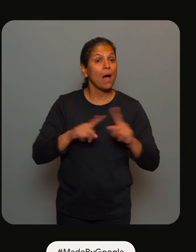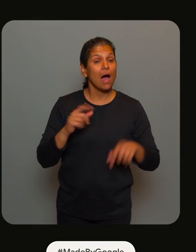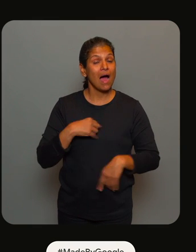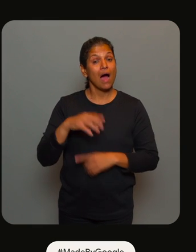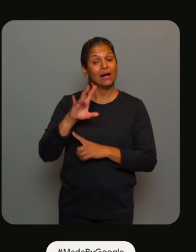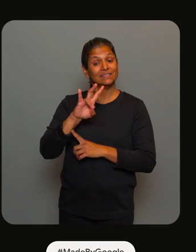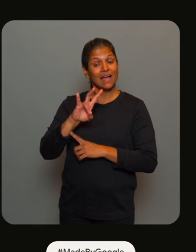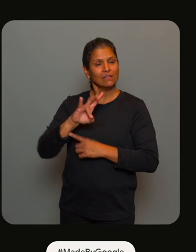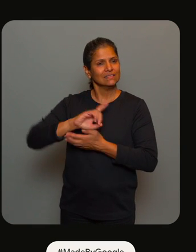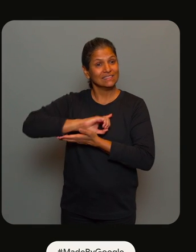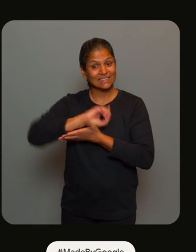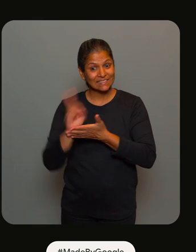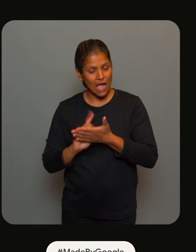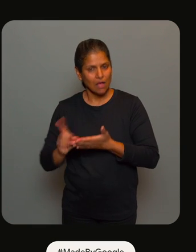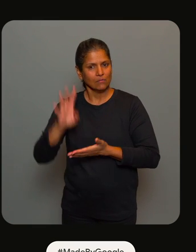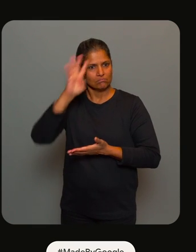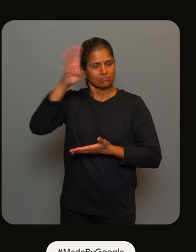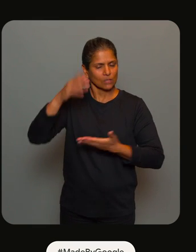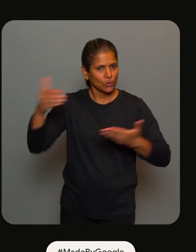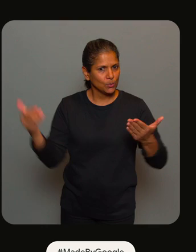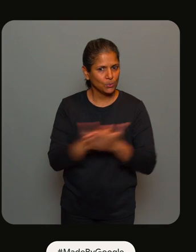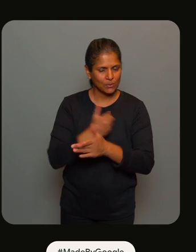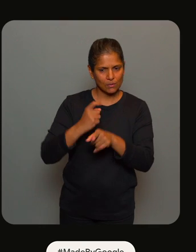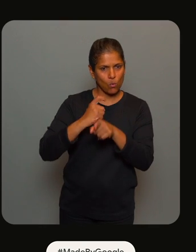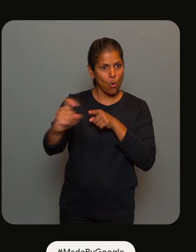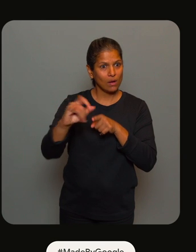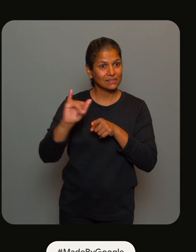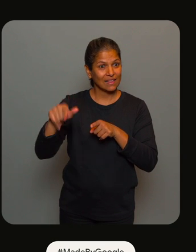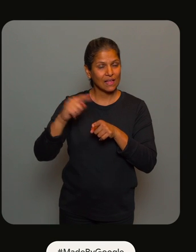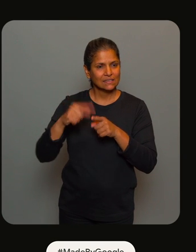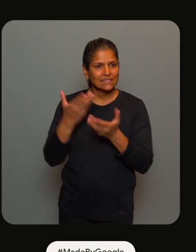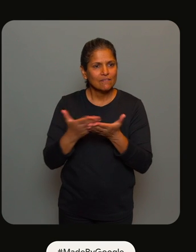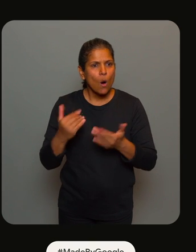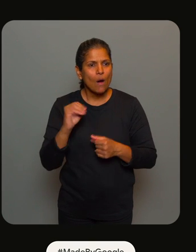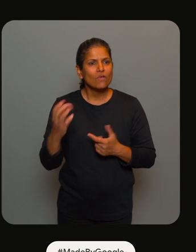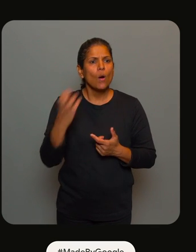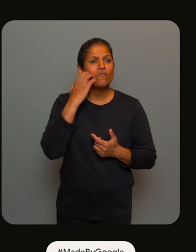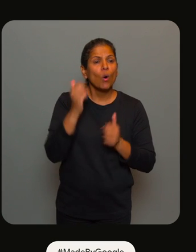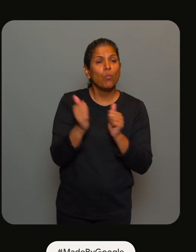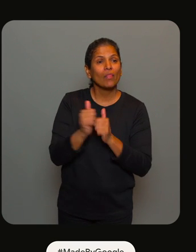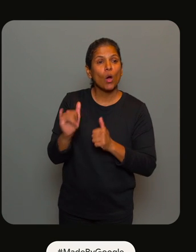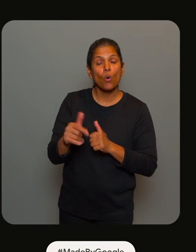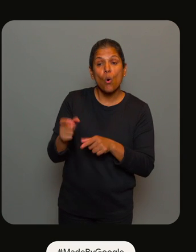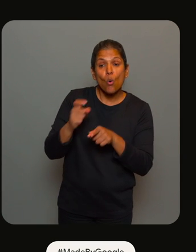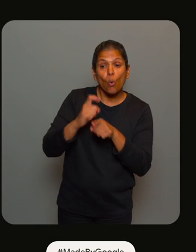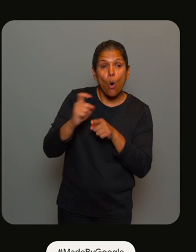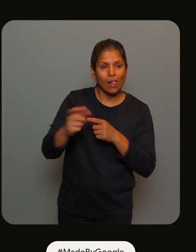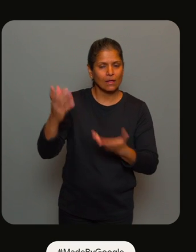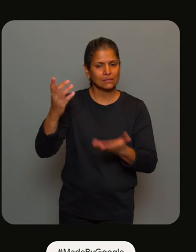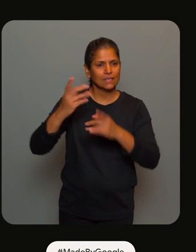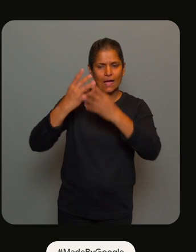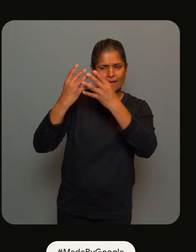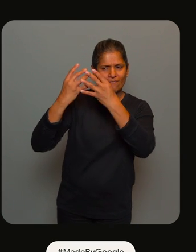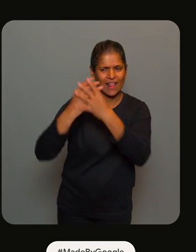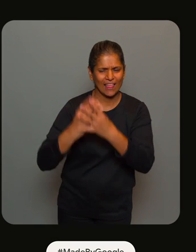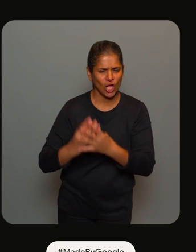calling. Pixel devices are the only phones with Pixel Call Assist, a suite of features that helps with everything from making